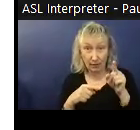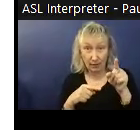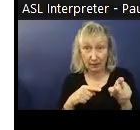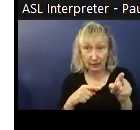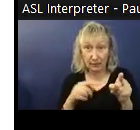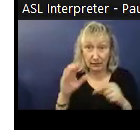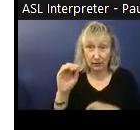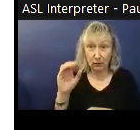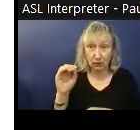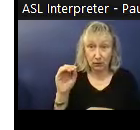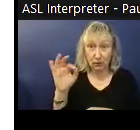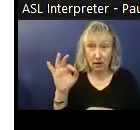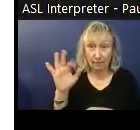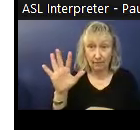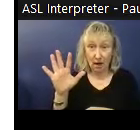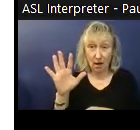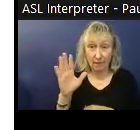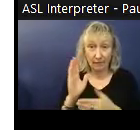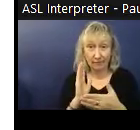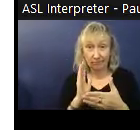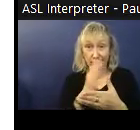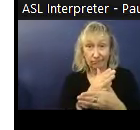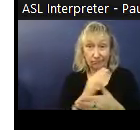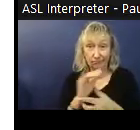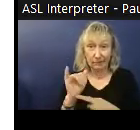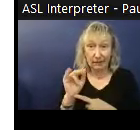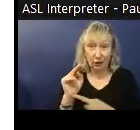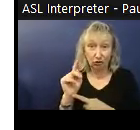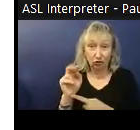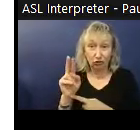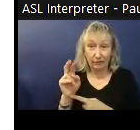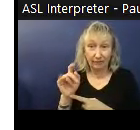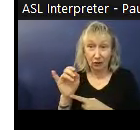intervention? Fred, I'll pull up the rules here for you.